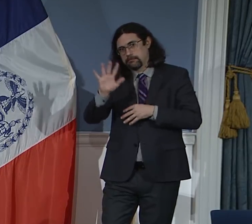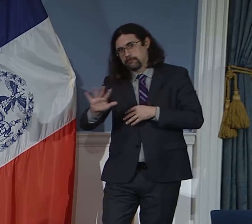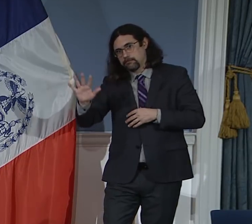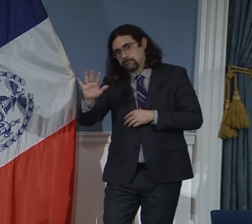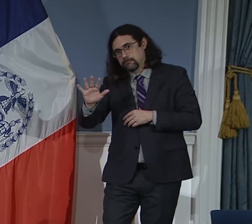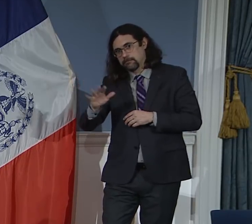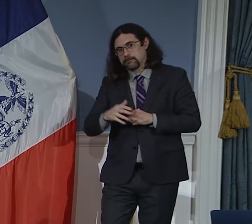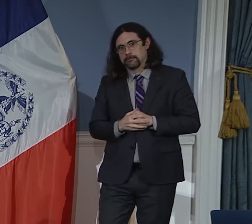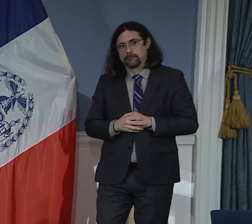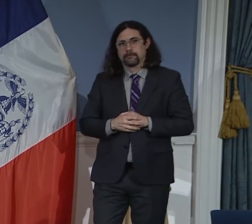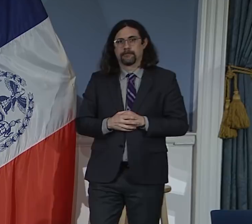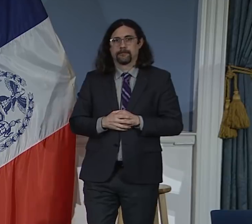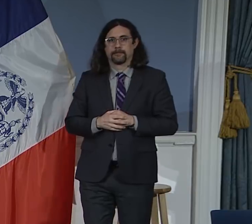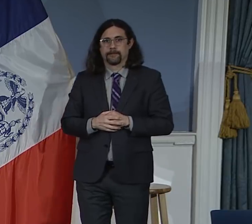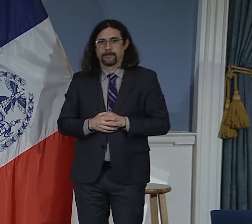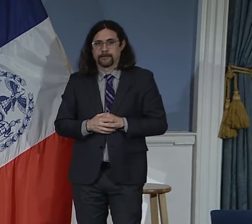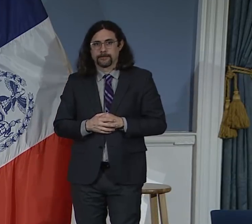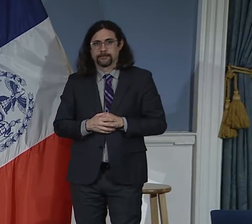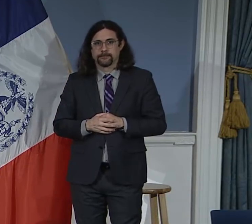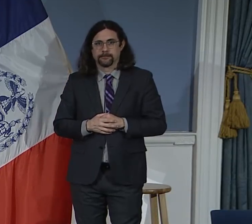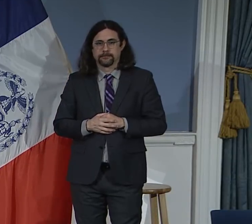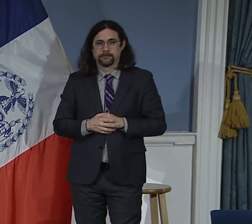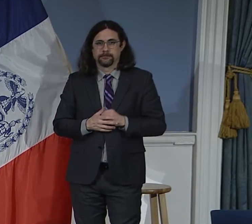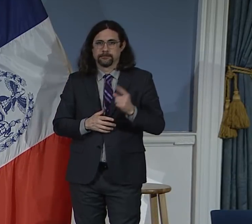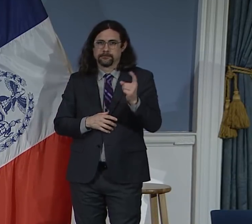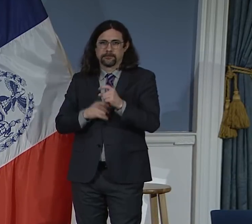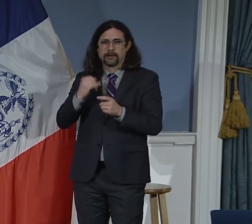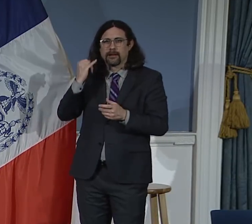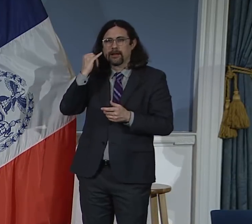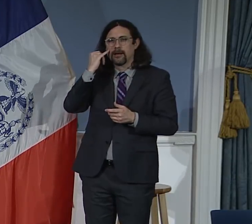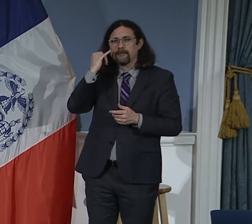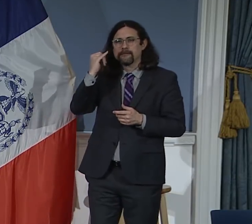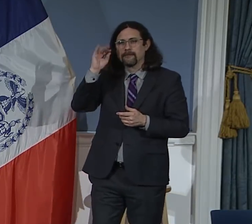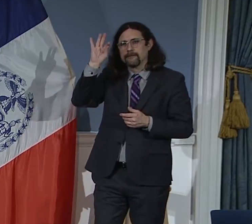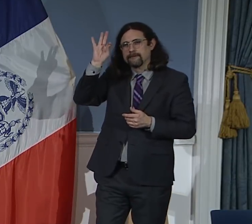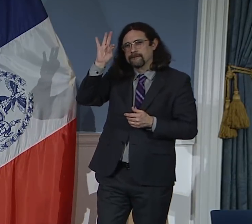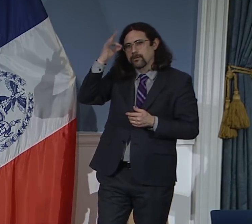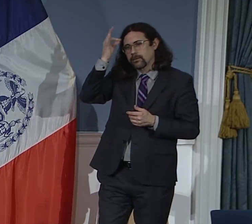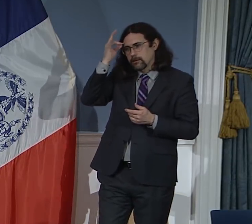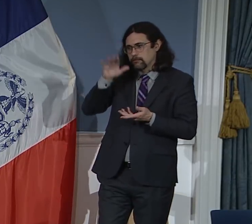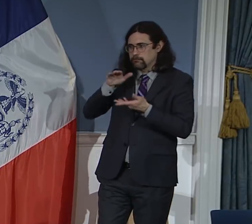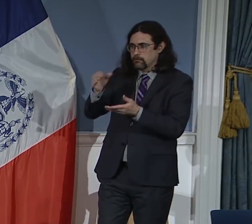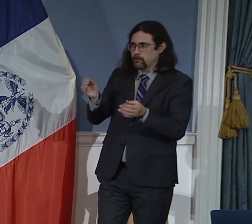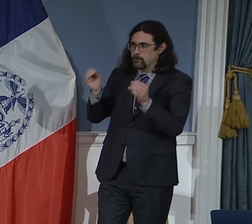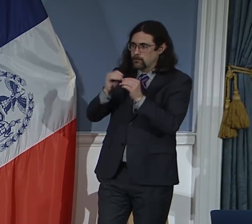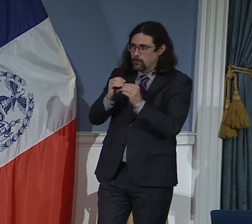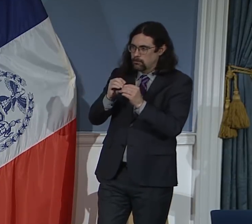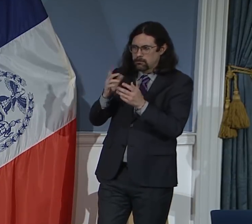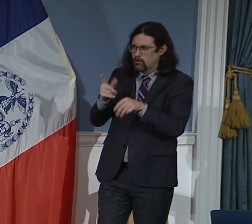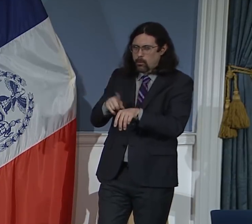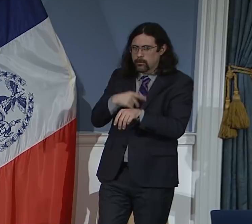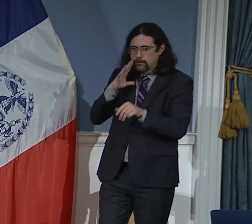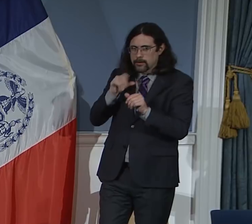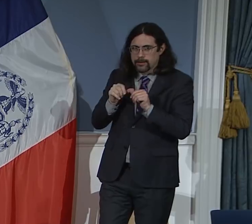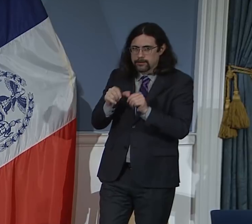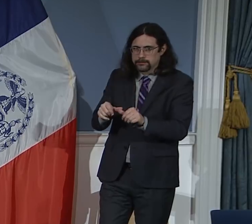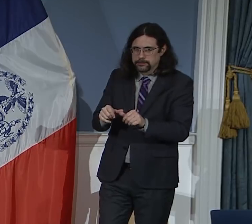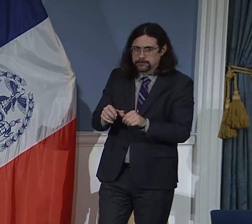BEGINNING OF APRIL. AND HOW LNGO WILL THAT LAST, IF THE FEDS COME THUROGH? WHEN WILL YOU NEED ANOTHER RESTOCK? AGAIN, RESPECTFULLY,